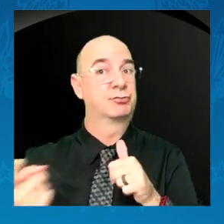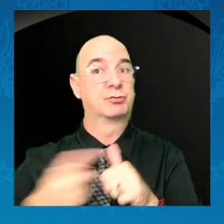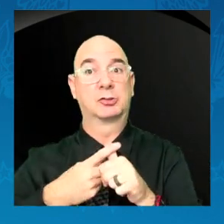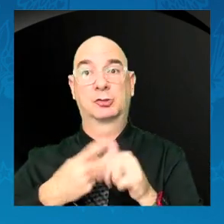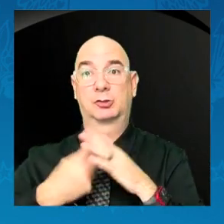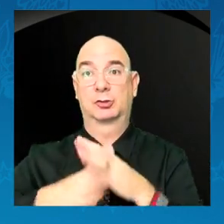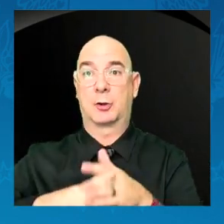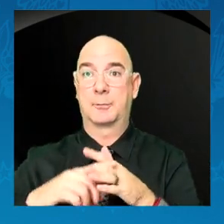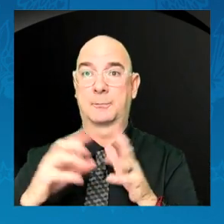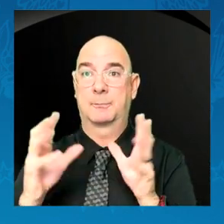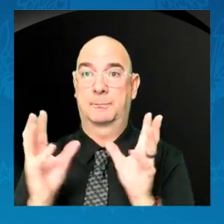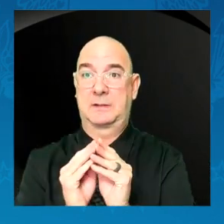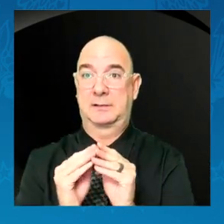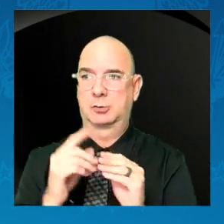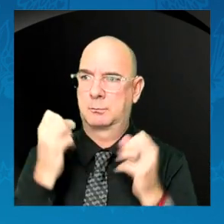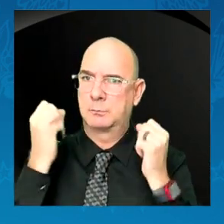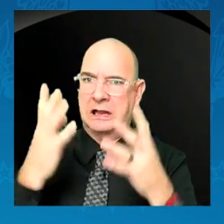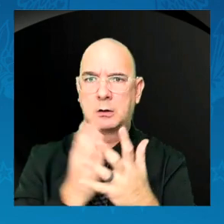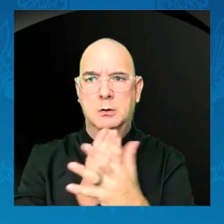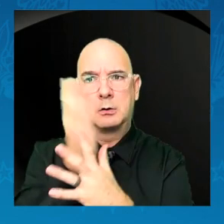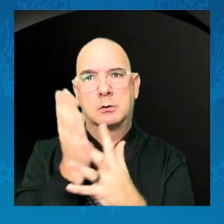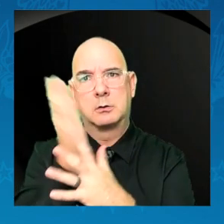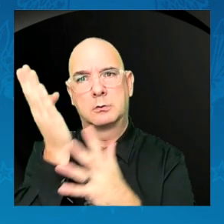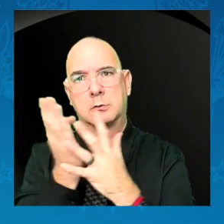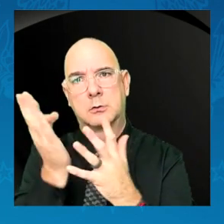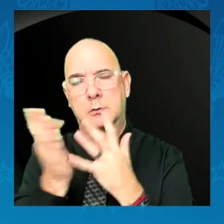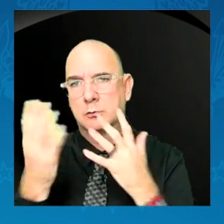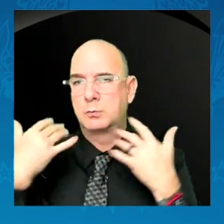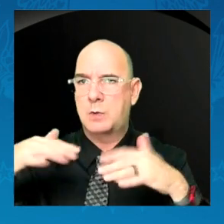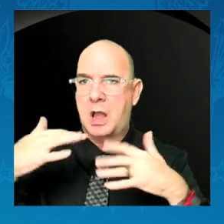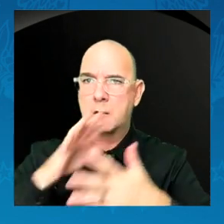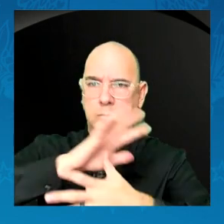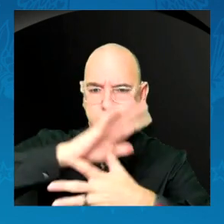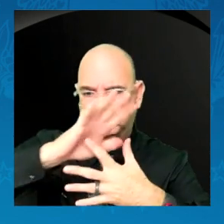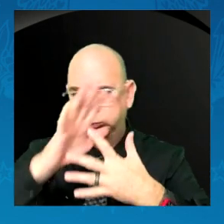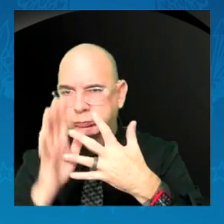three of which have been discussed this afternoon, but many more which we will discuss publicly